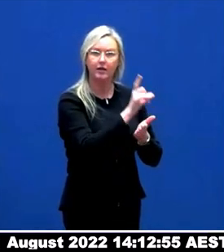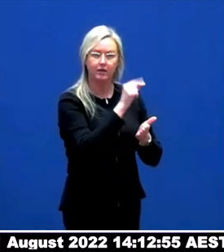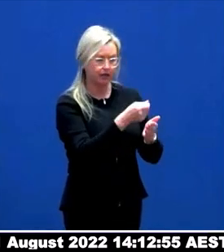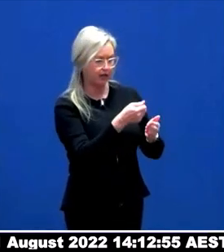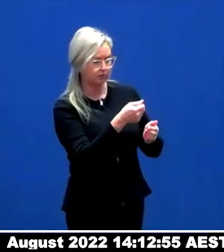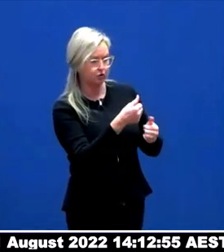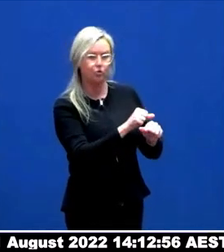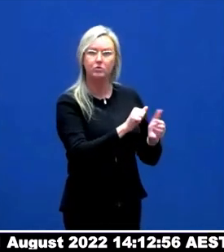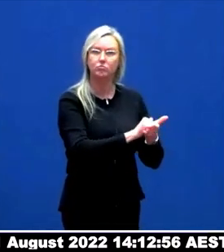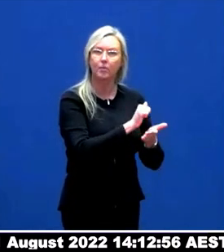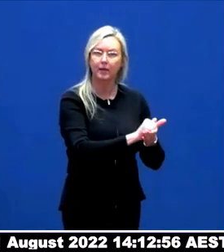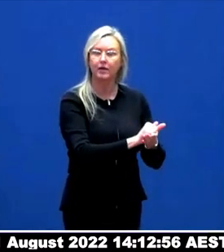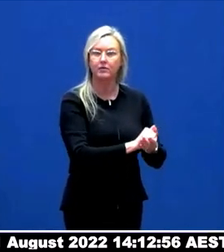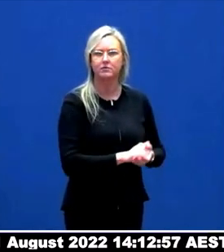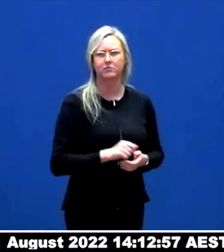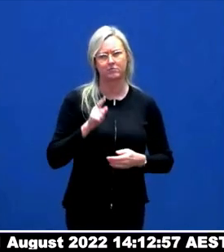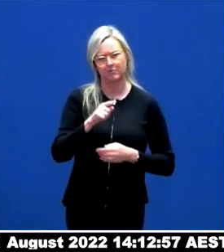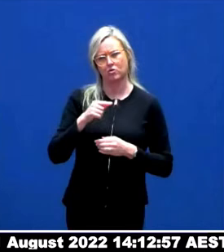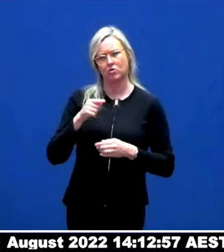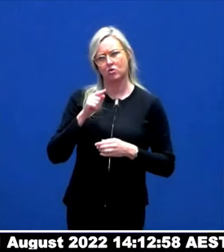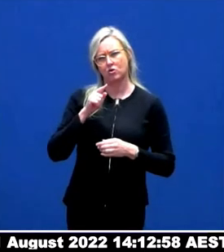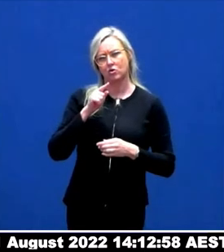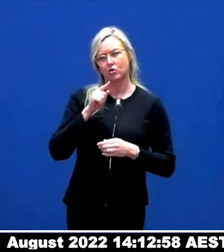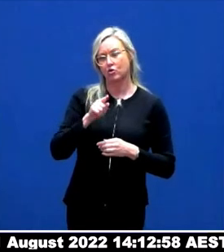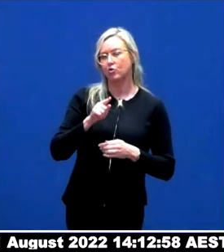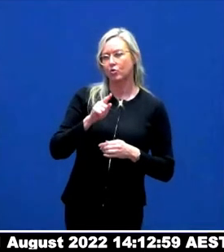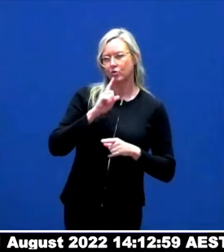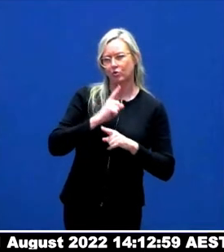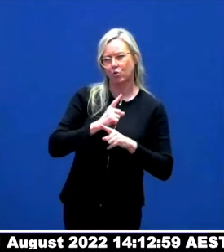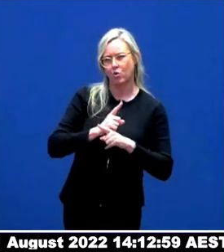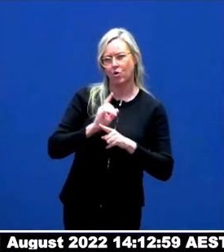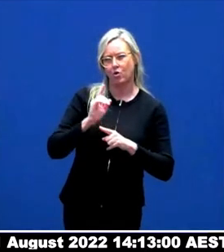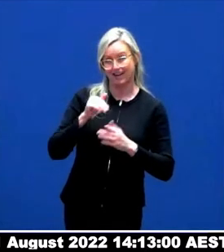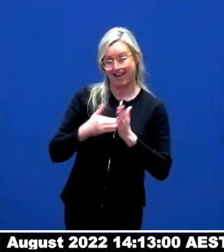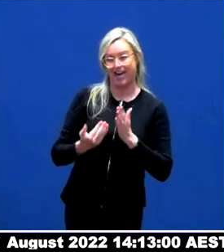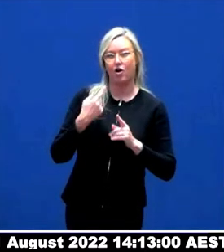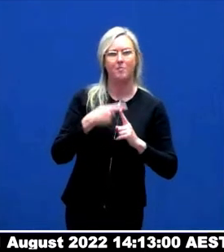You've used the language in your answer then and in your statement about "connecting and engaging".